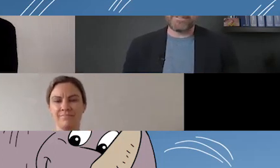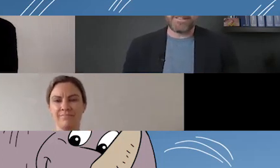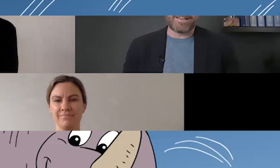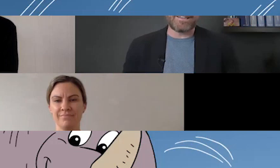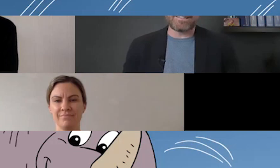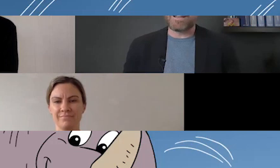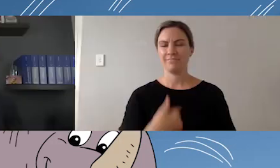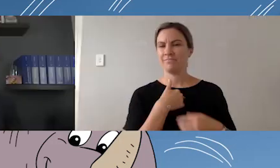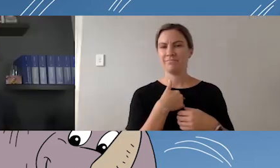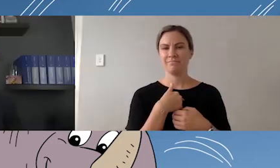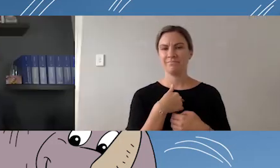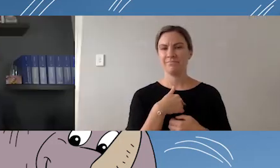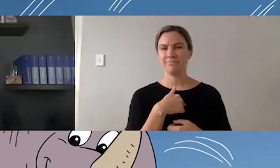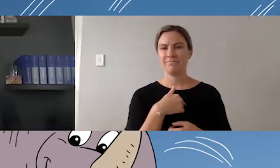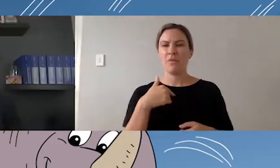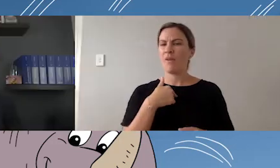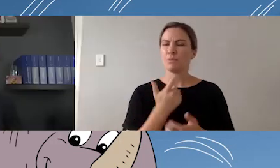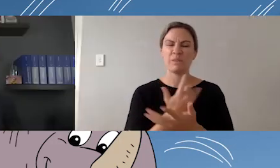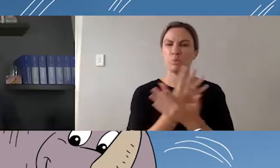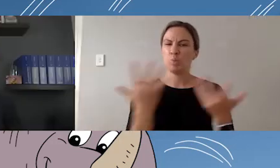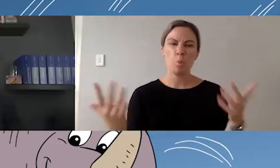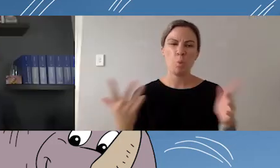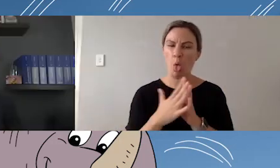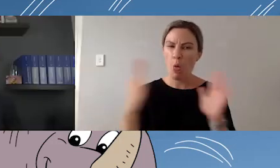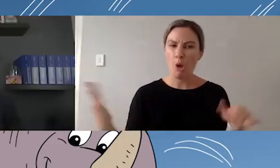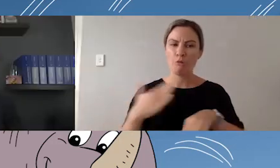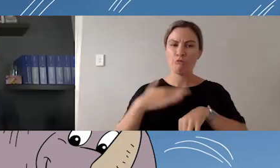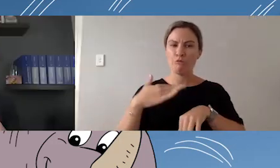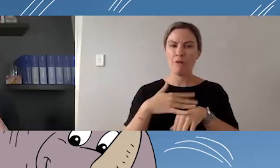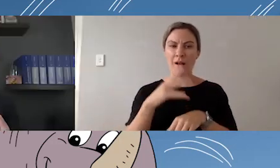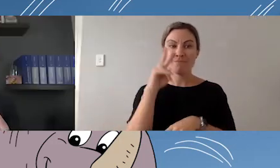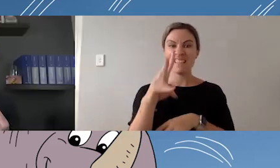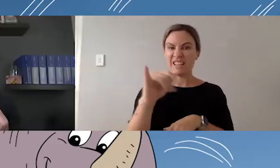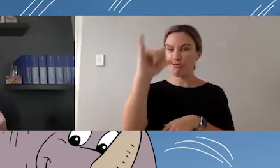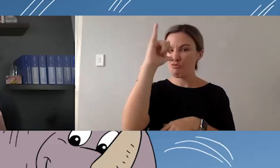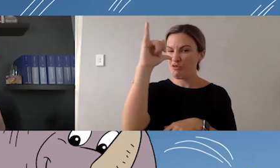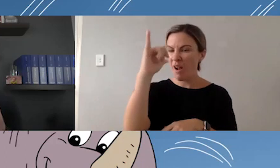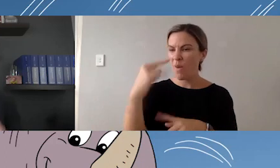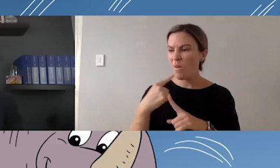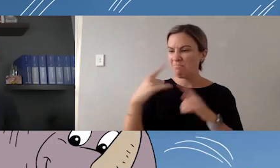need to "toughen up". I saw too many people say, "This is the only way to